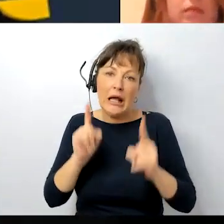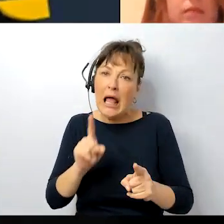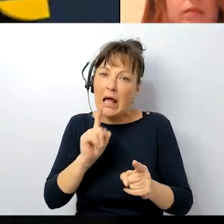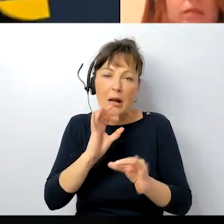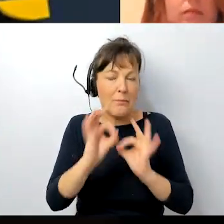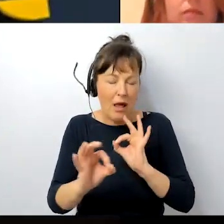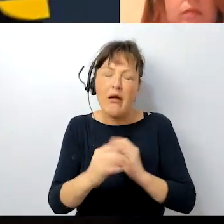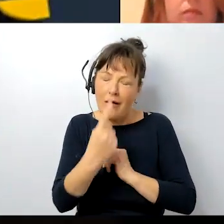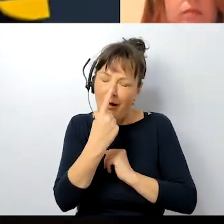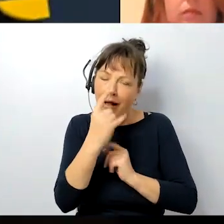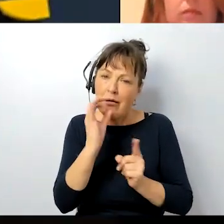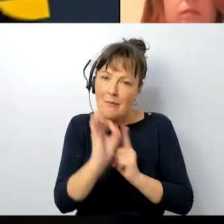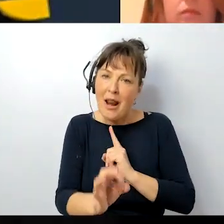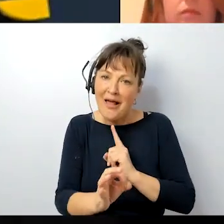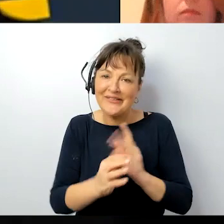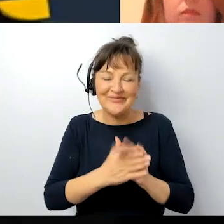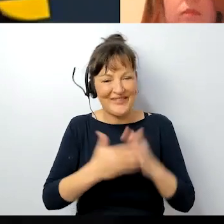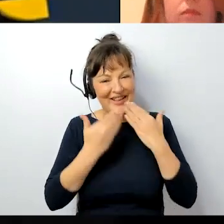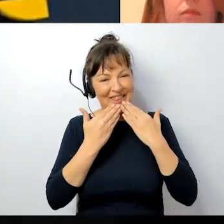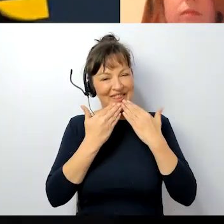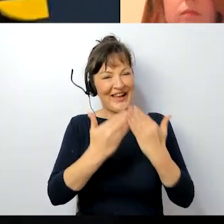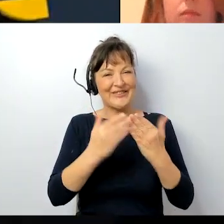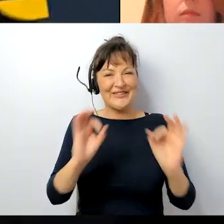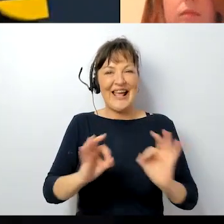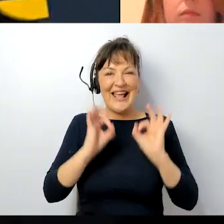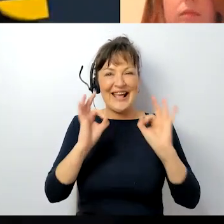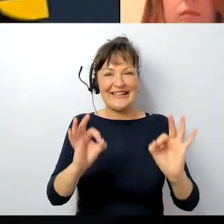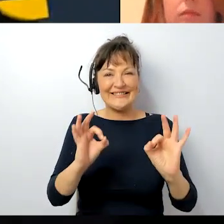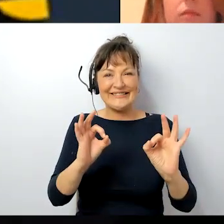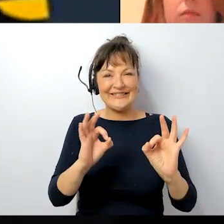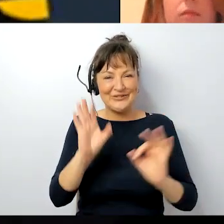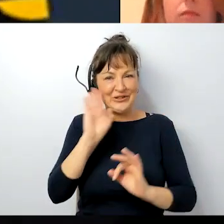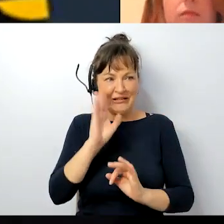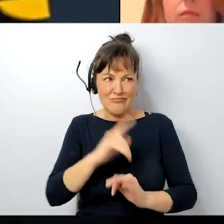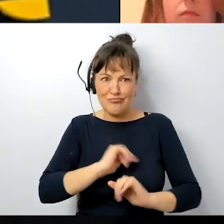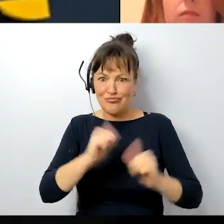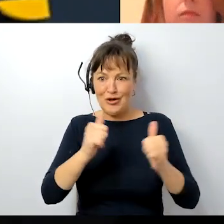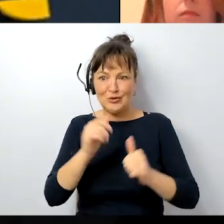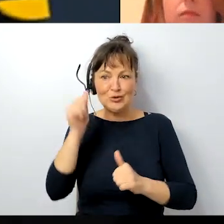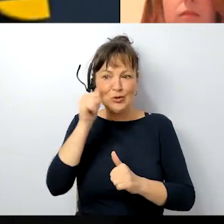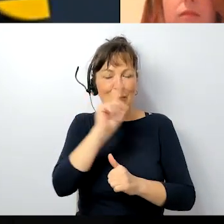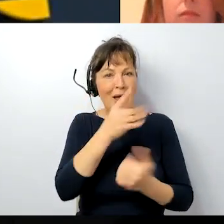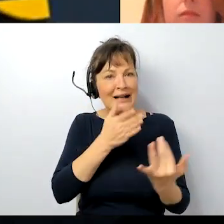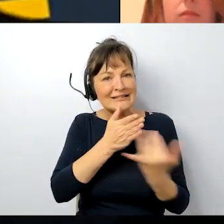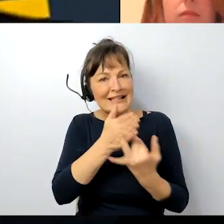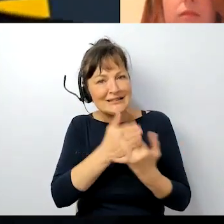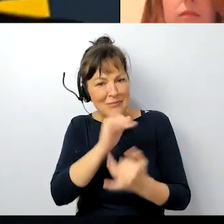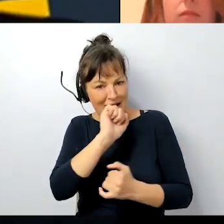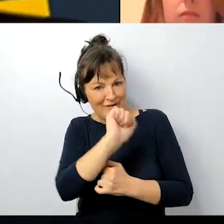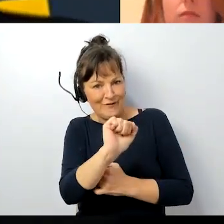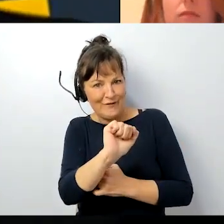challenge, then please don't see that always as a barrier. Thank you Louisa and that is excellent to